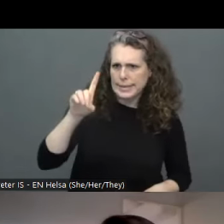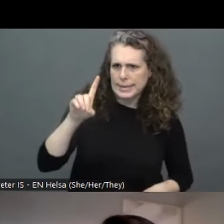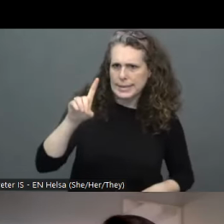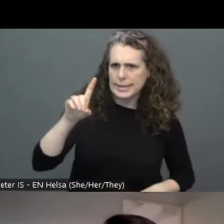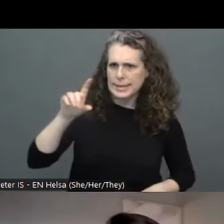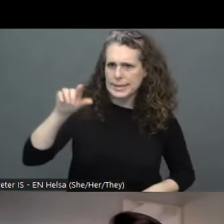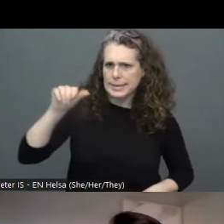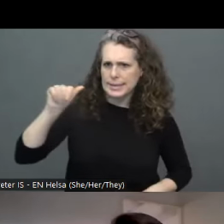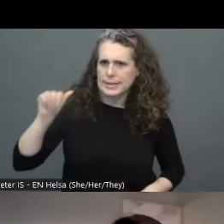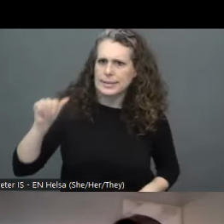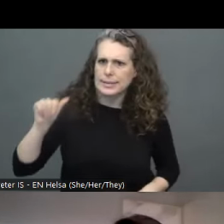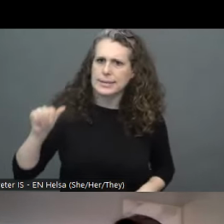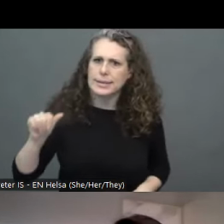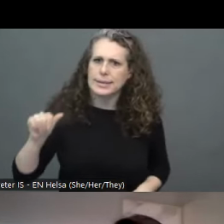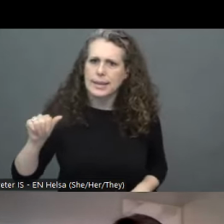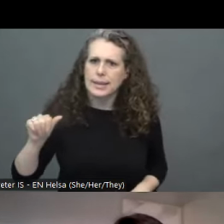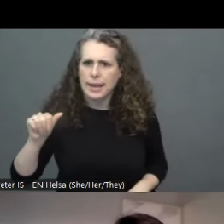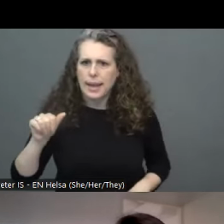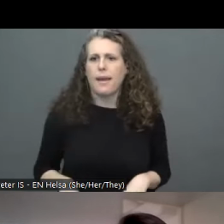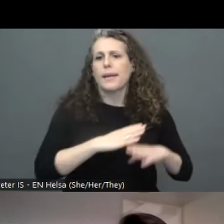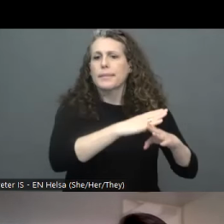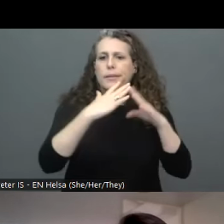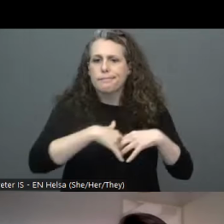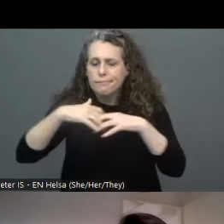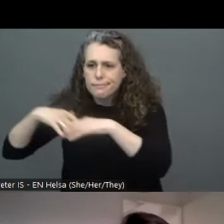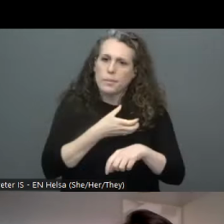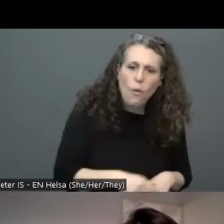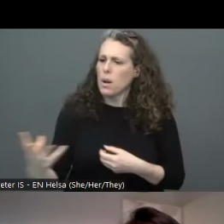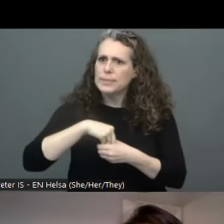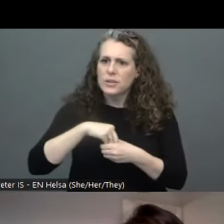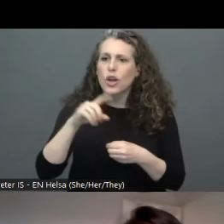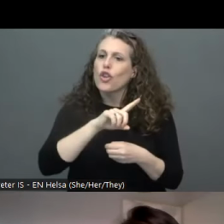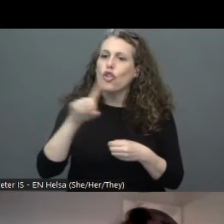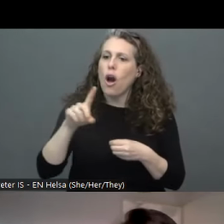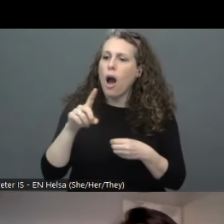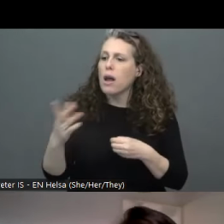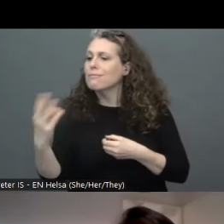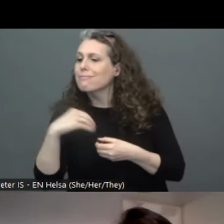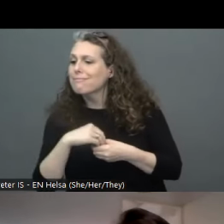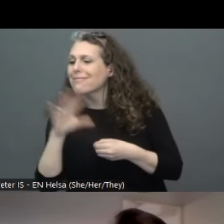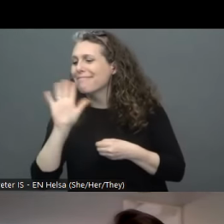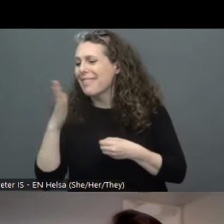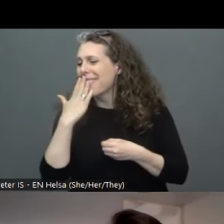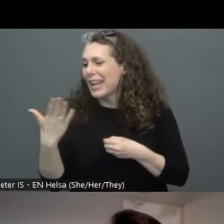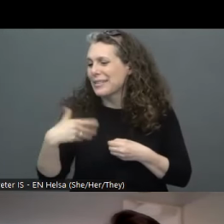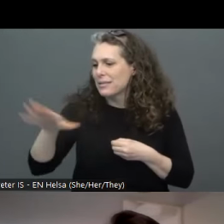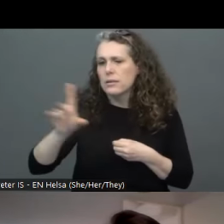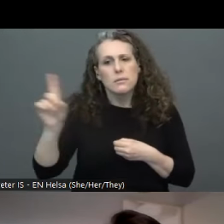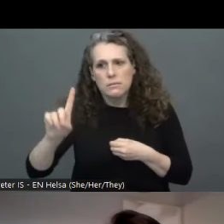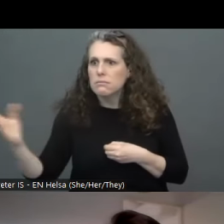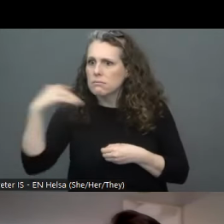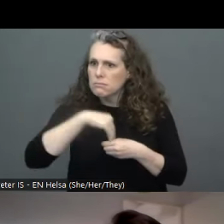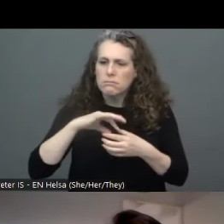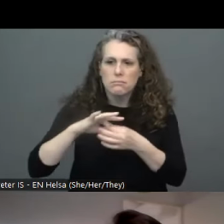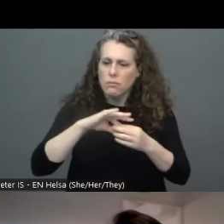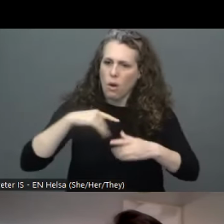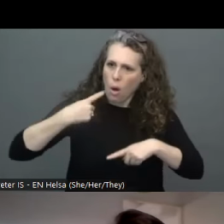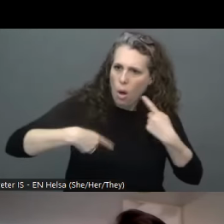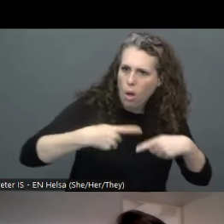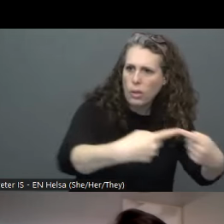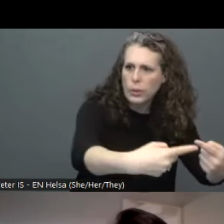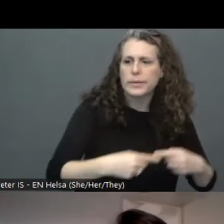and participation. Here, again, Nadia stressed earlier, it is important to reflect on hard to